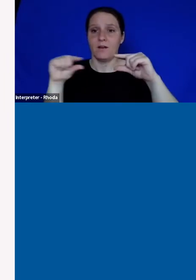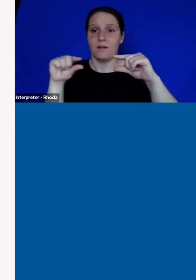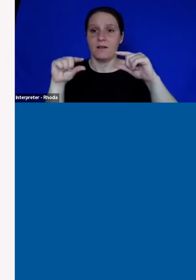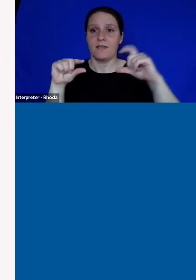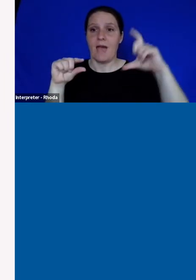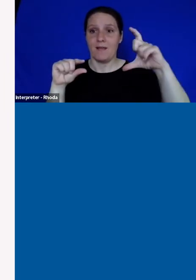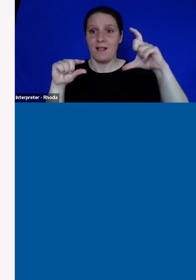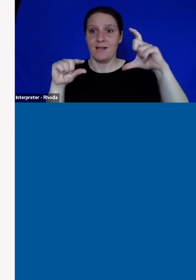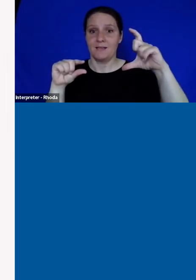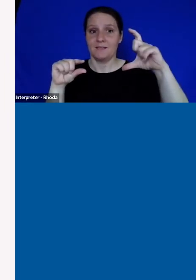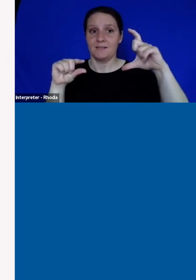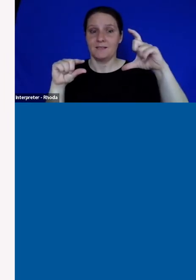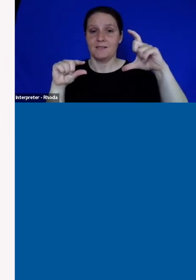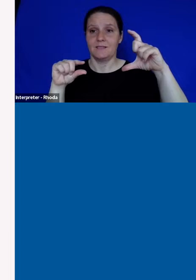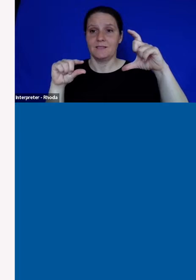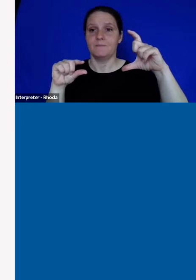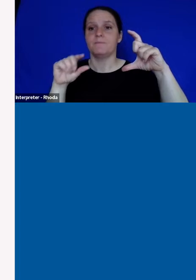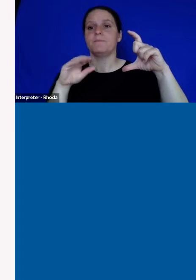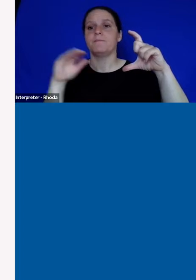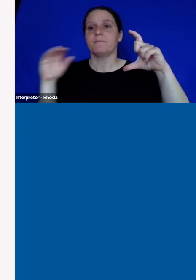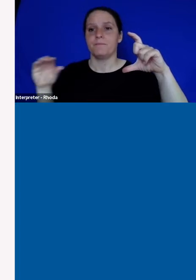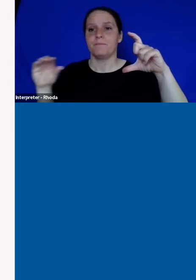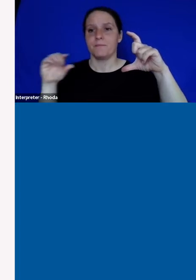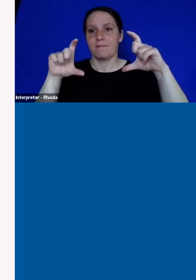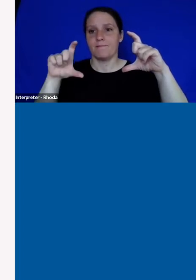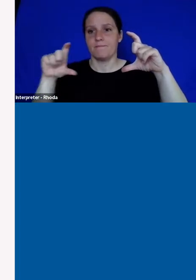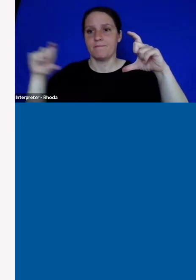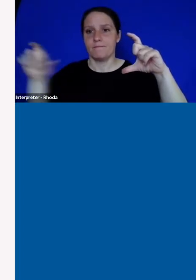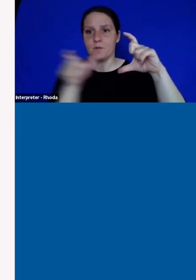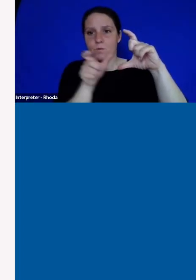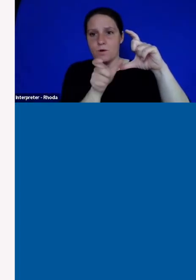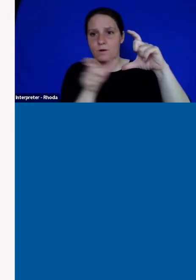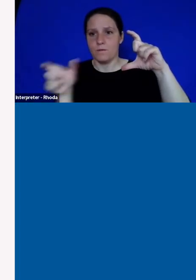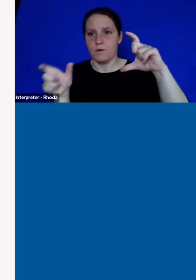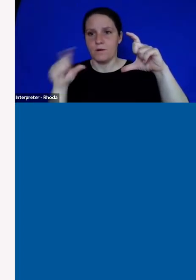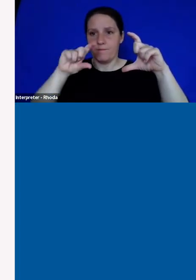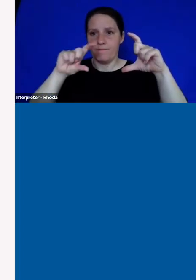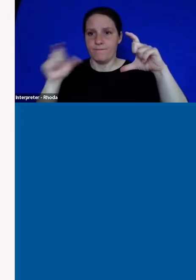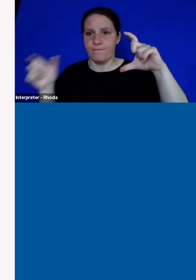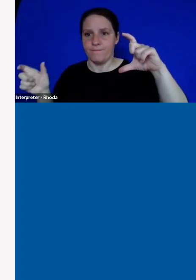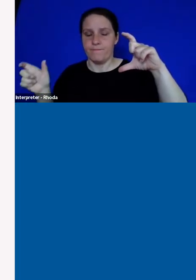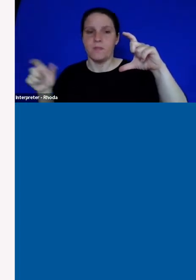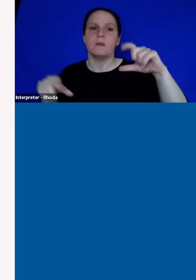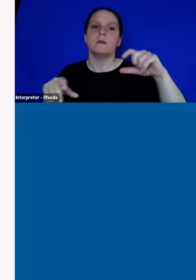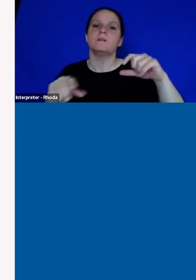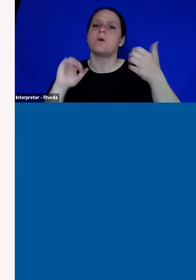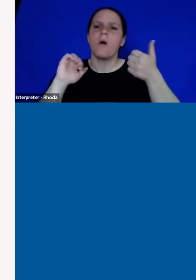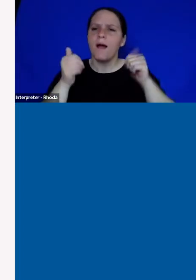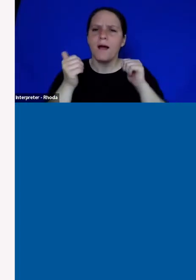third, or fourth word, so the first word remains lowercase. In order to make it accessible, we need to separate the words in your account name